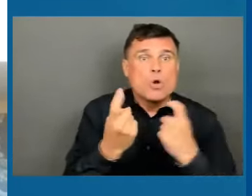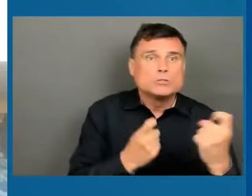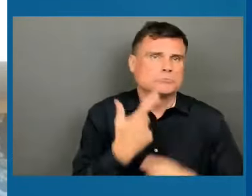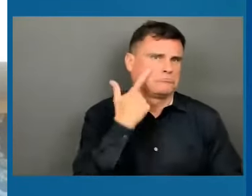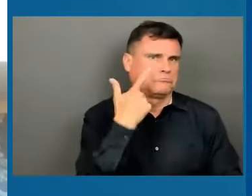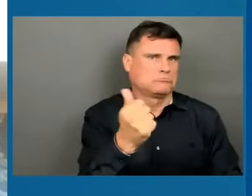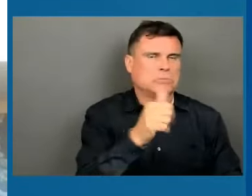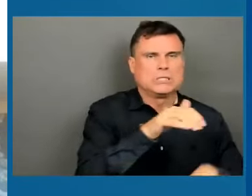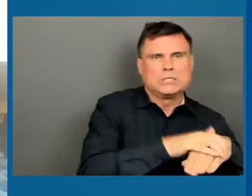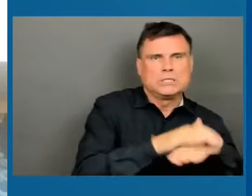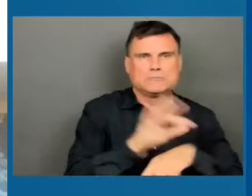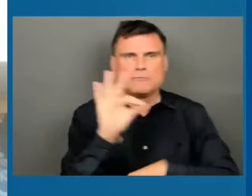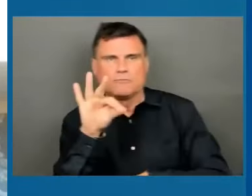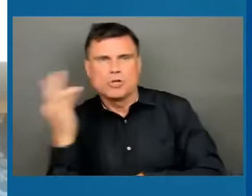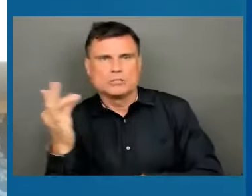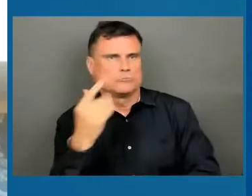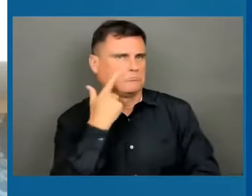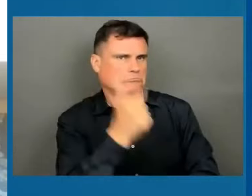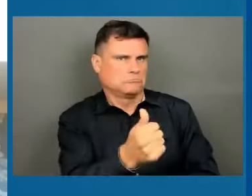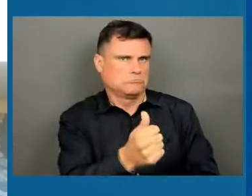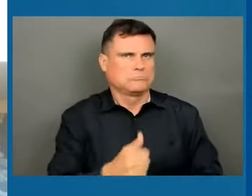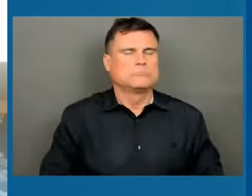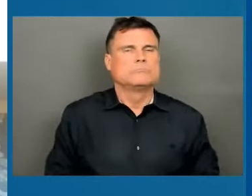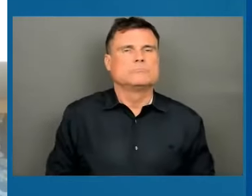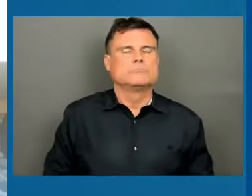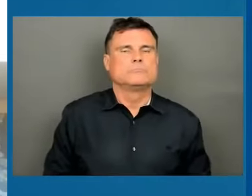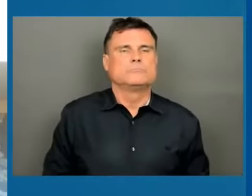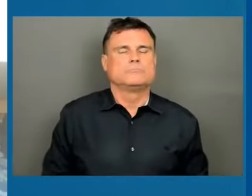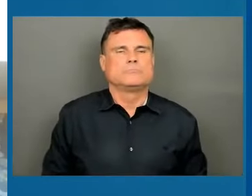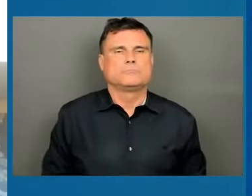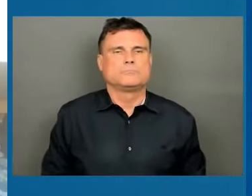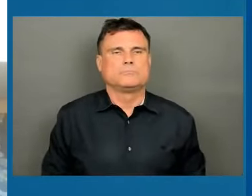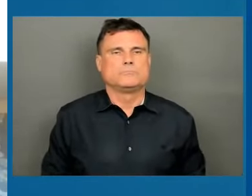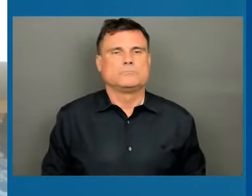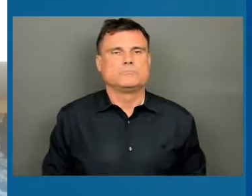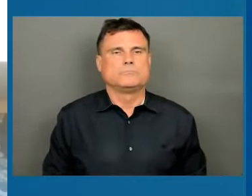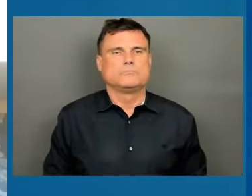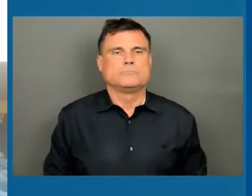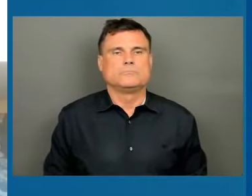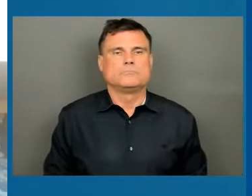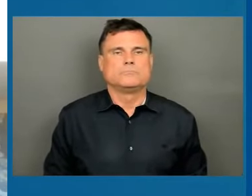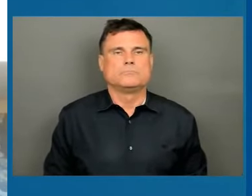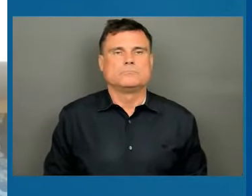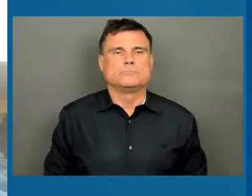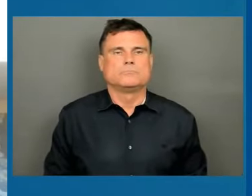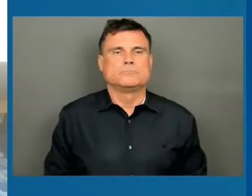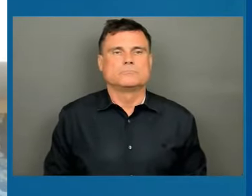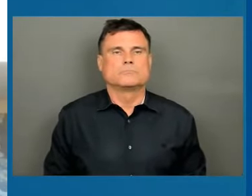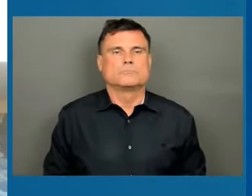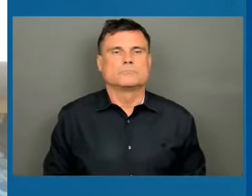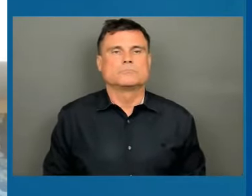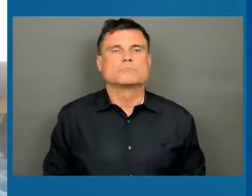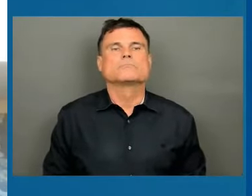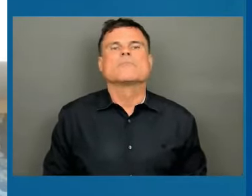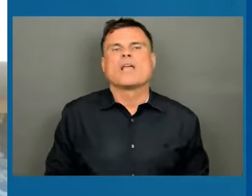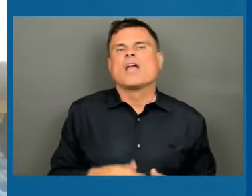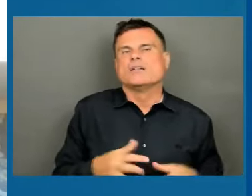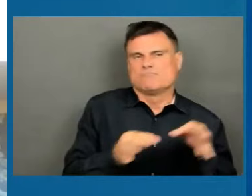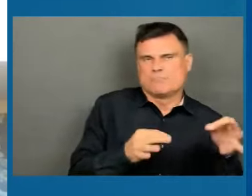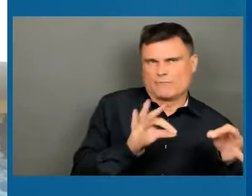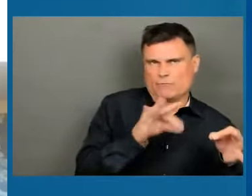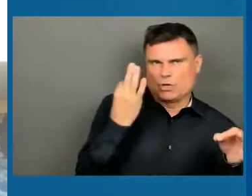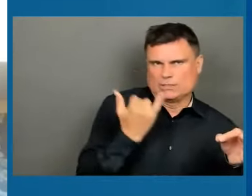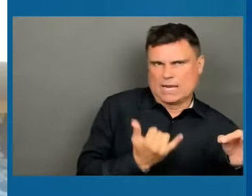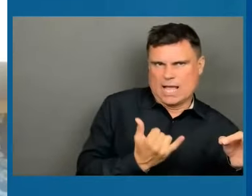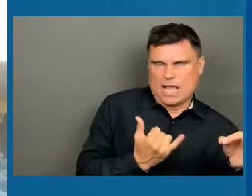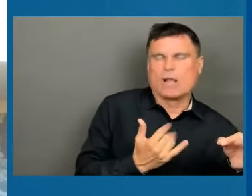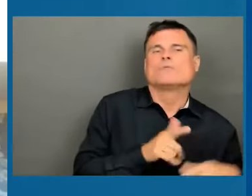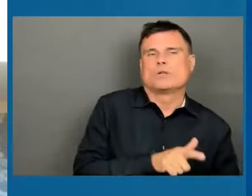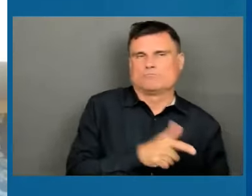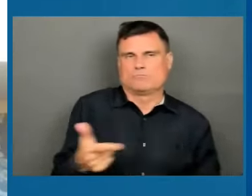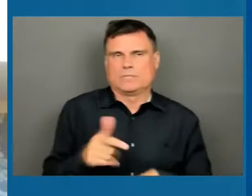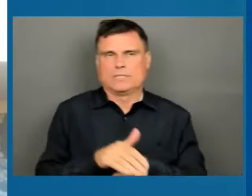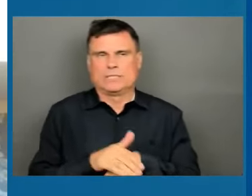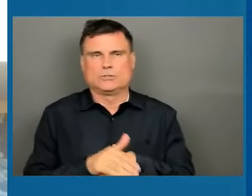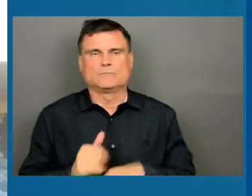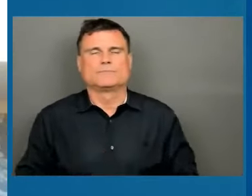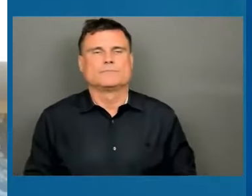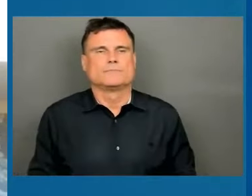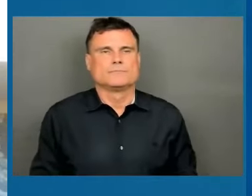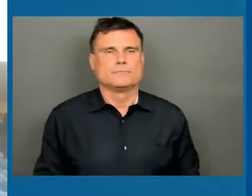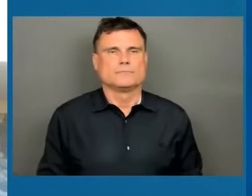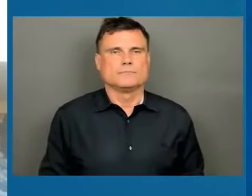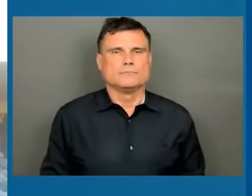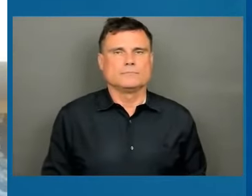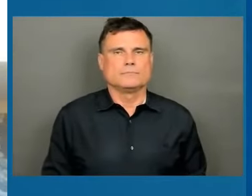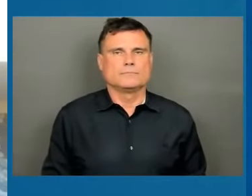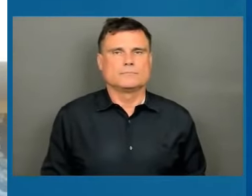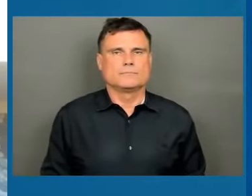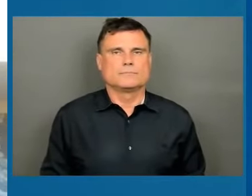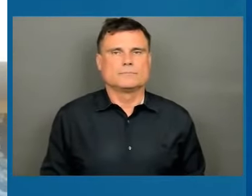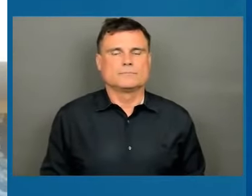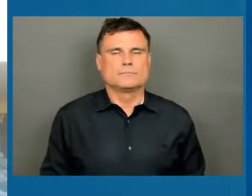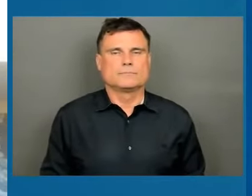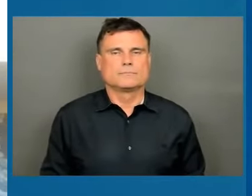the question. [SPEAKING FRENCH]